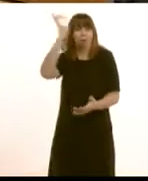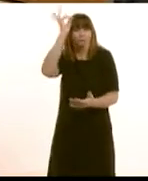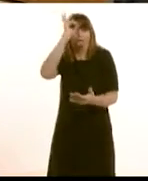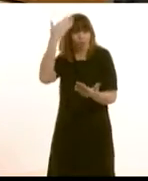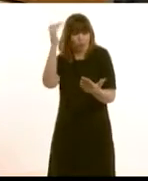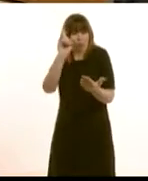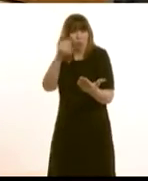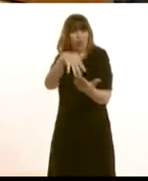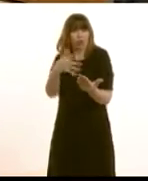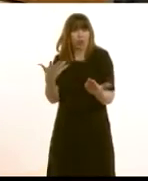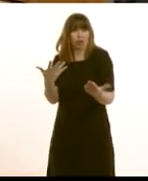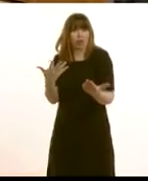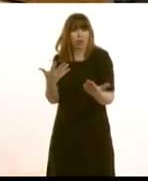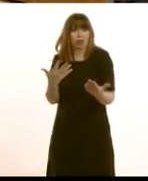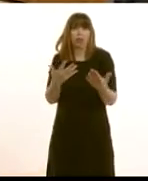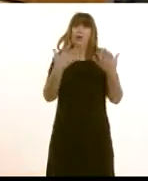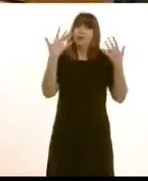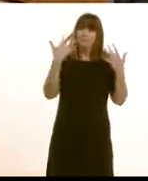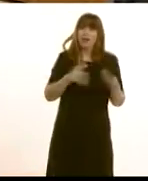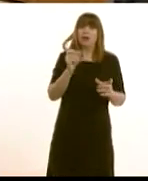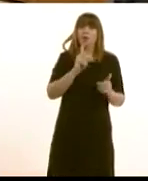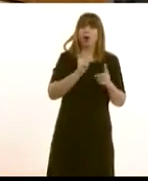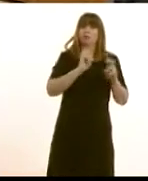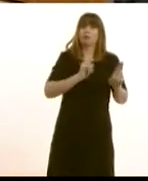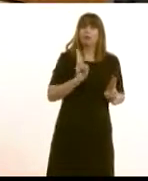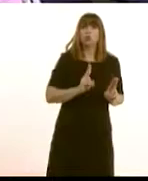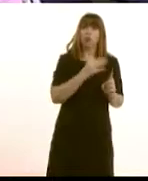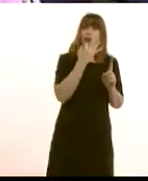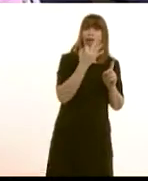primary schools have risen from 8 per cent to 18 per cent over the last five years. The